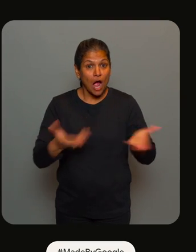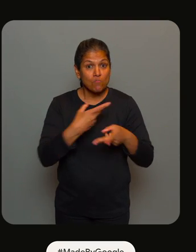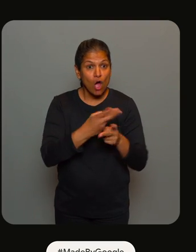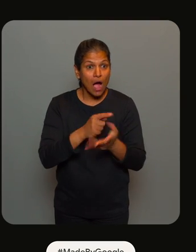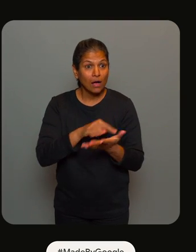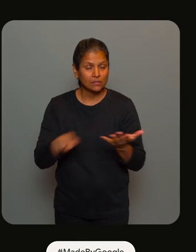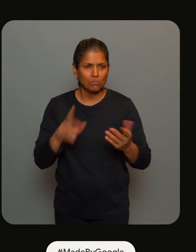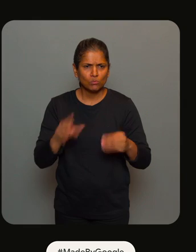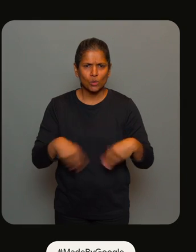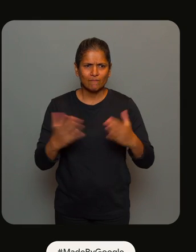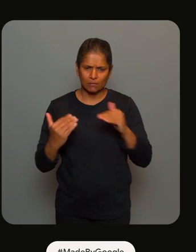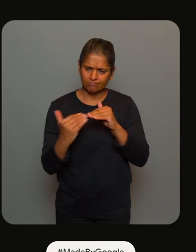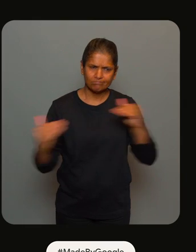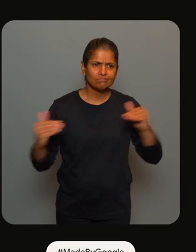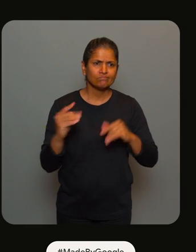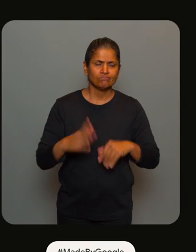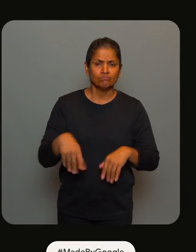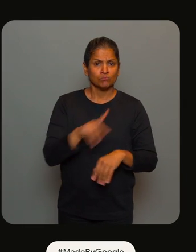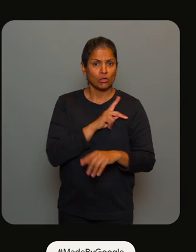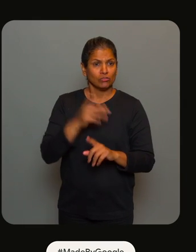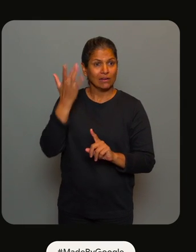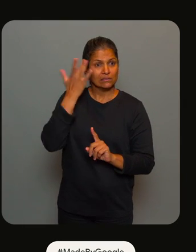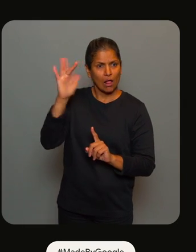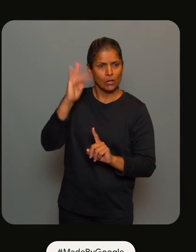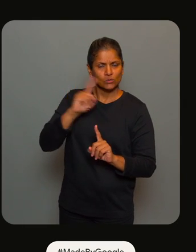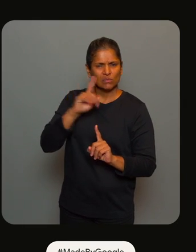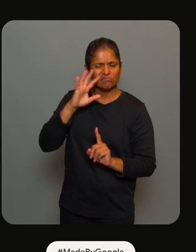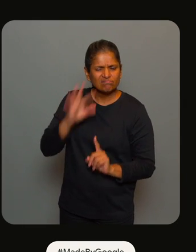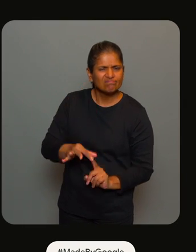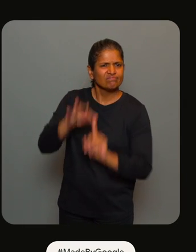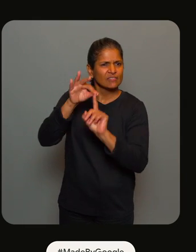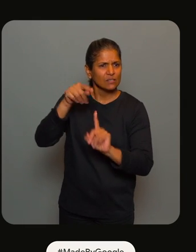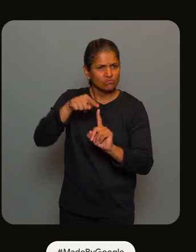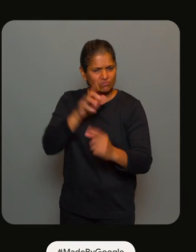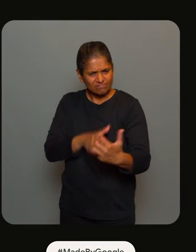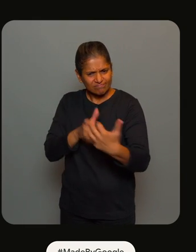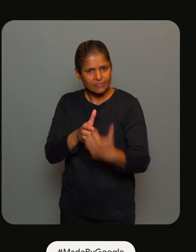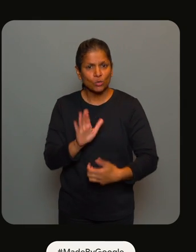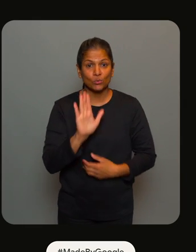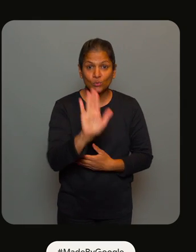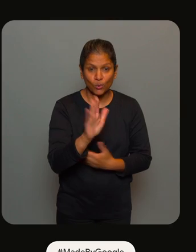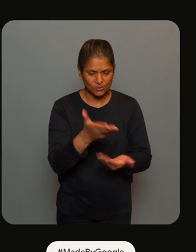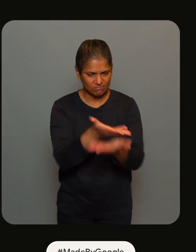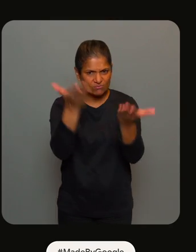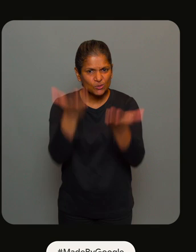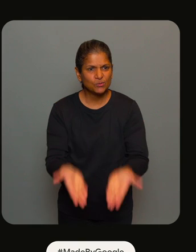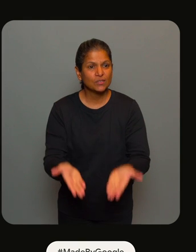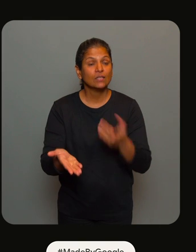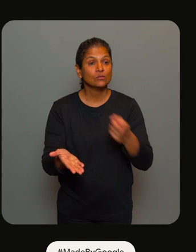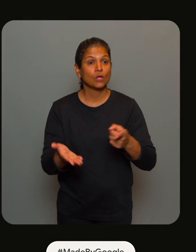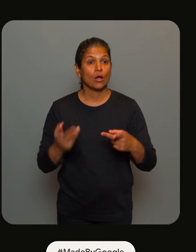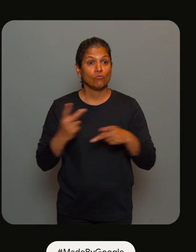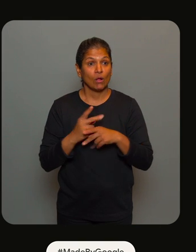intelligence that’s totally unique in the mobile computing world, so day-to-day problems turn into delightful